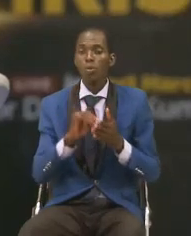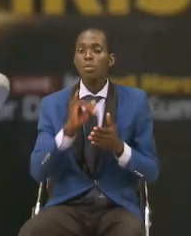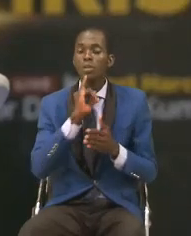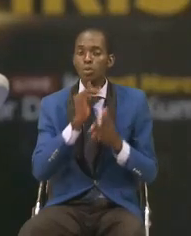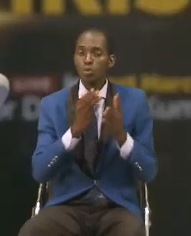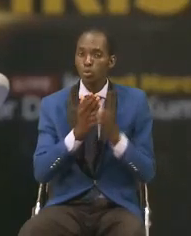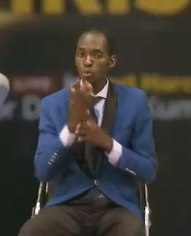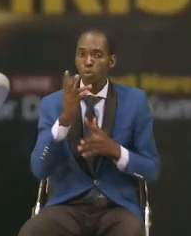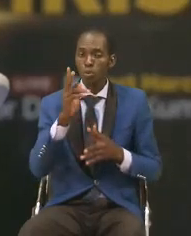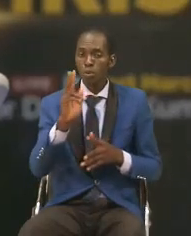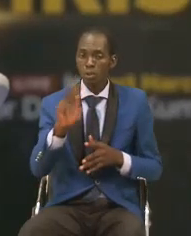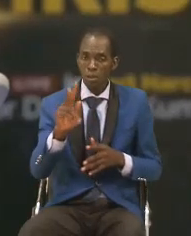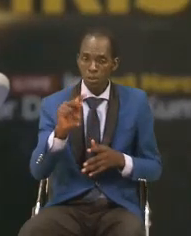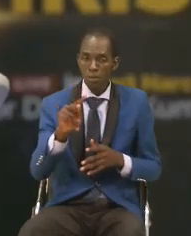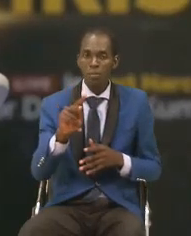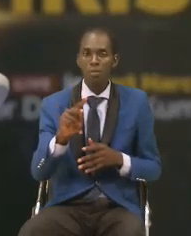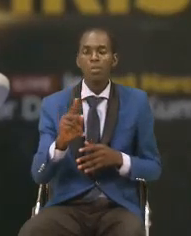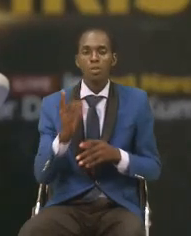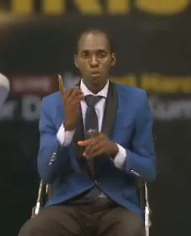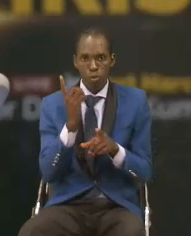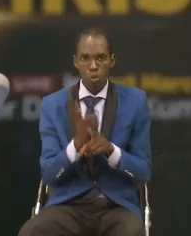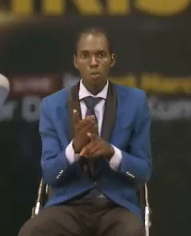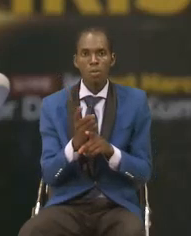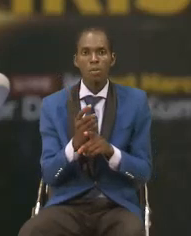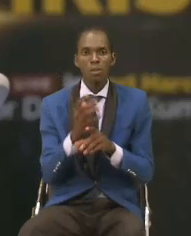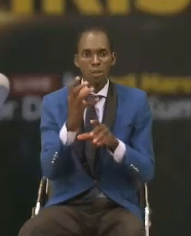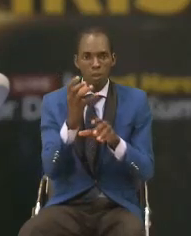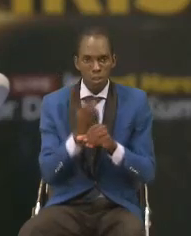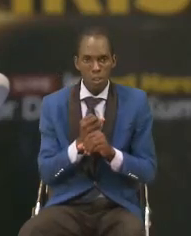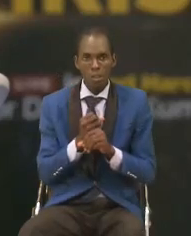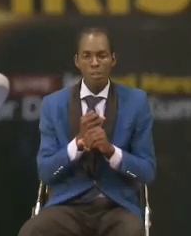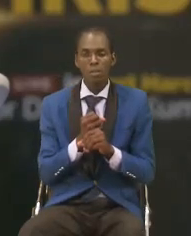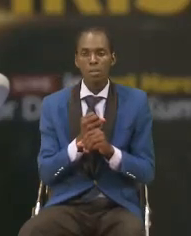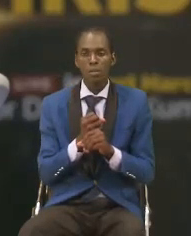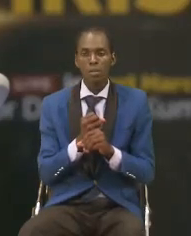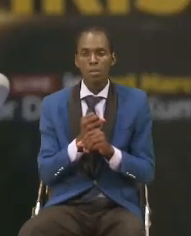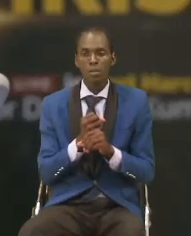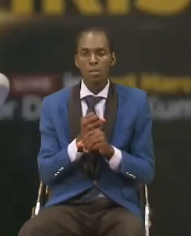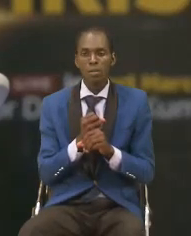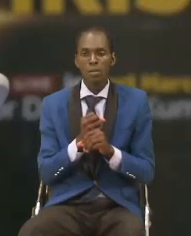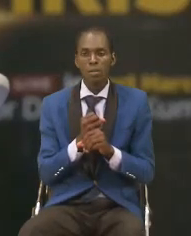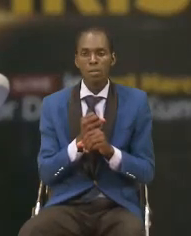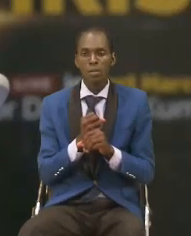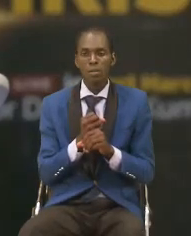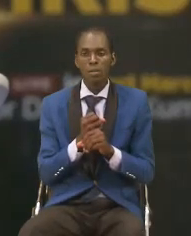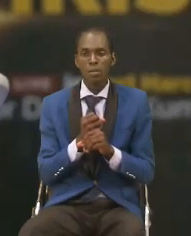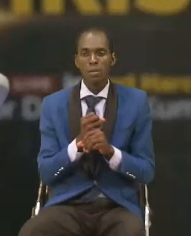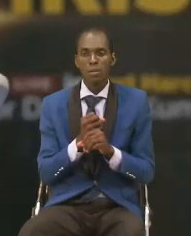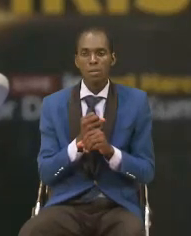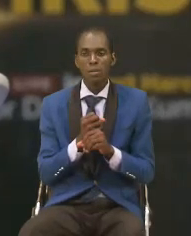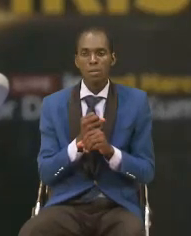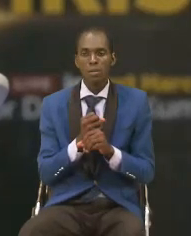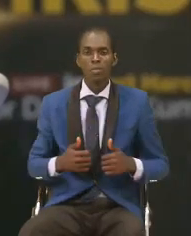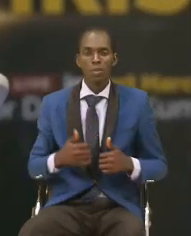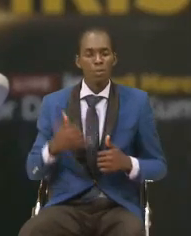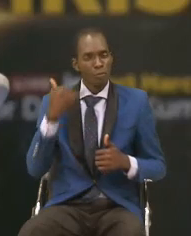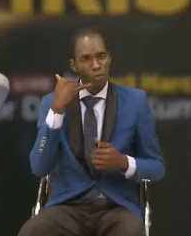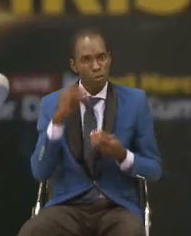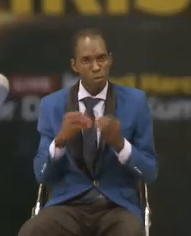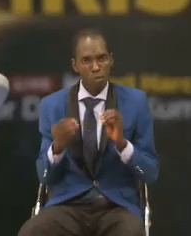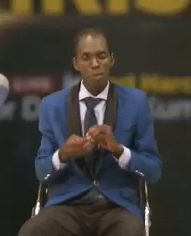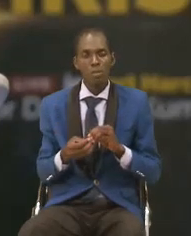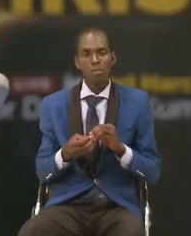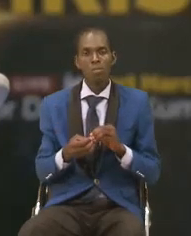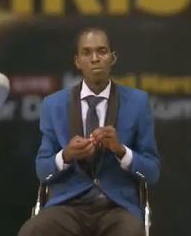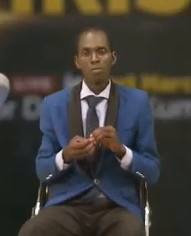television you just gave your life to the lord send your name your phone number and email address